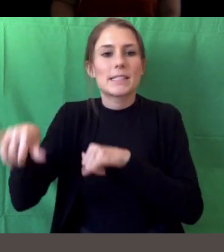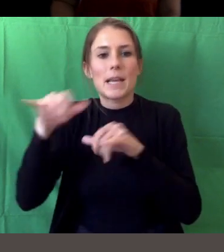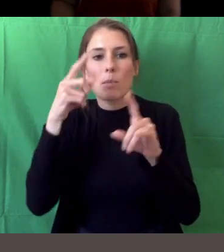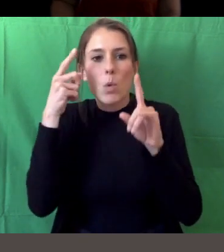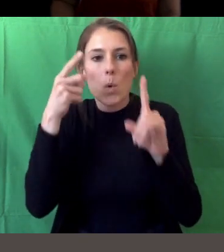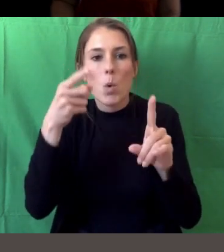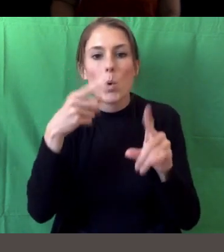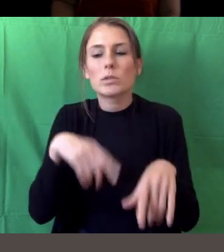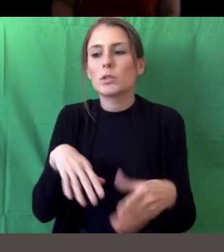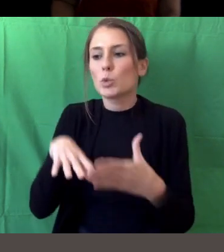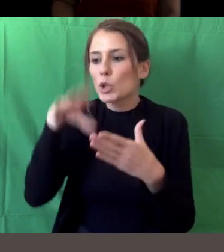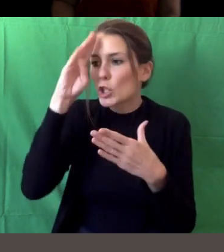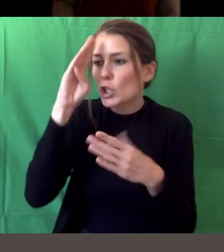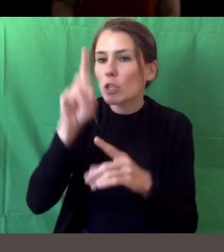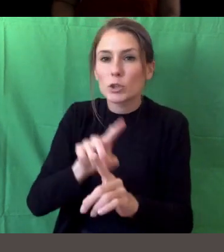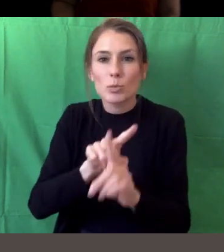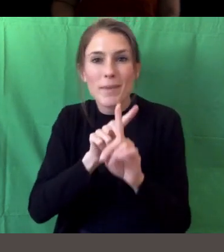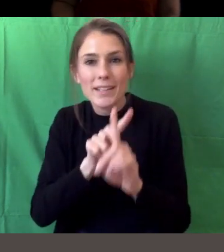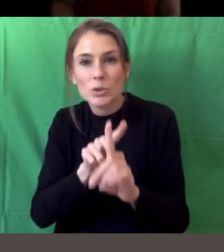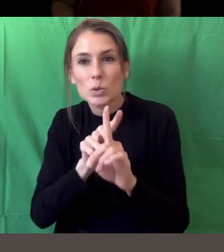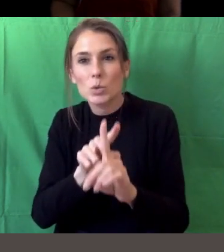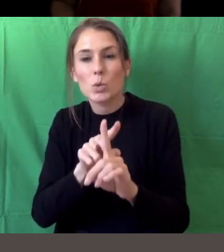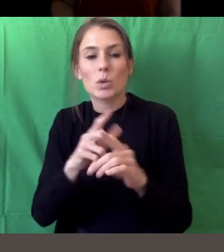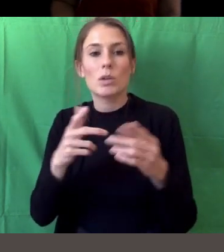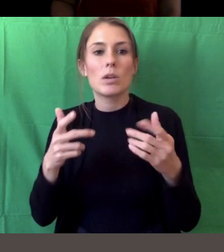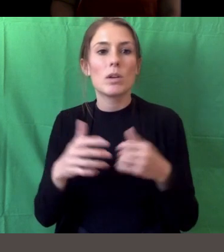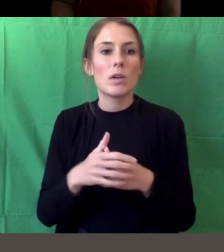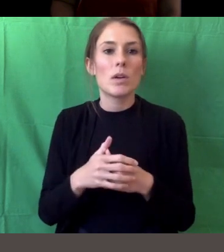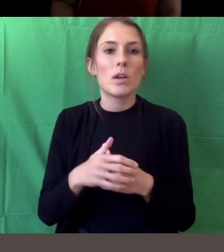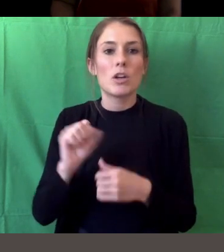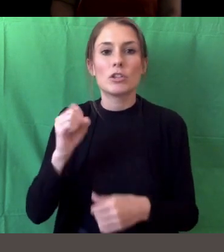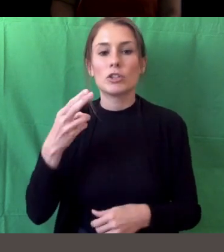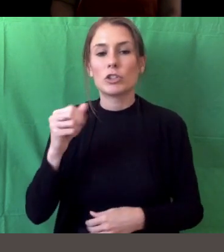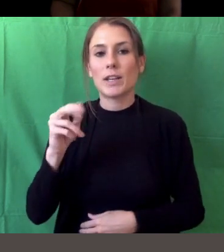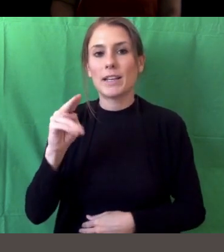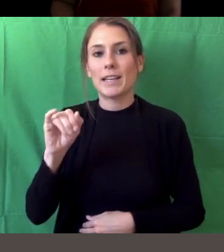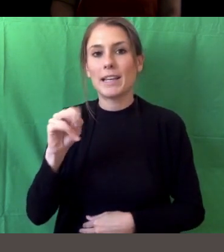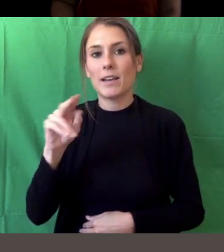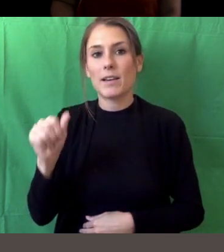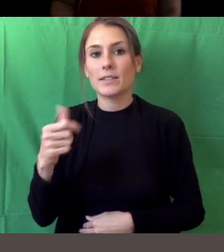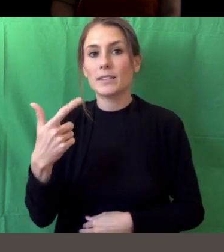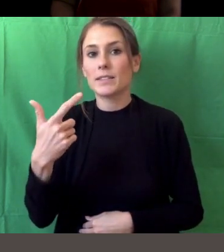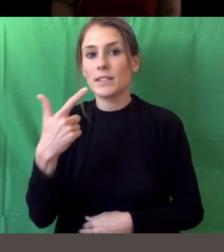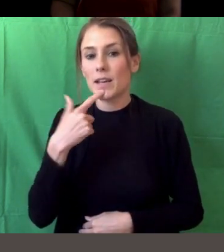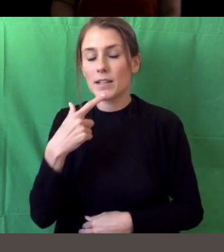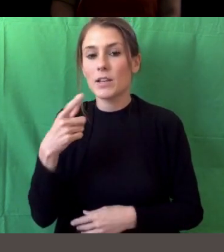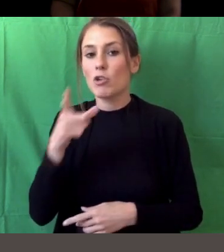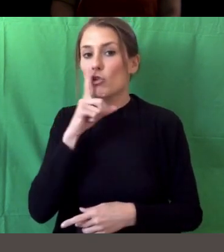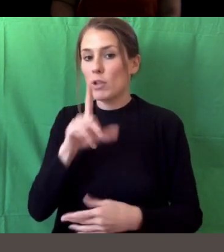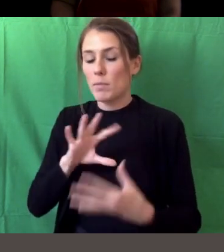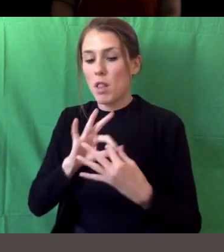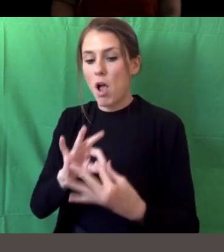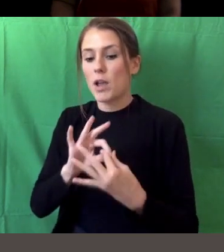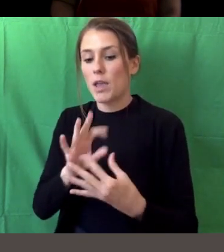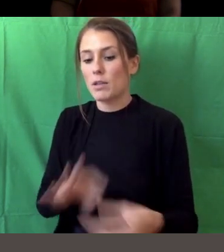It's a place to learn and mentor and Yanina says for me belonging is important and that